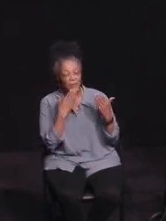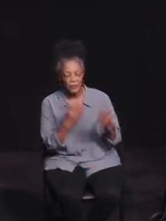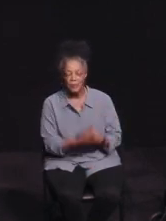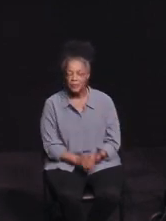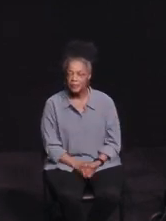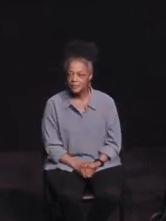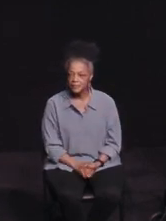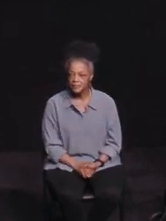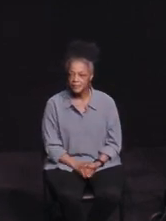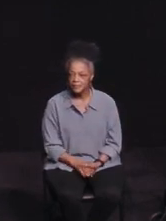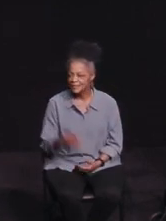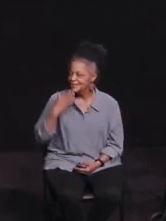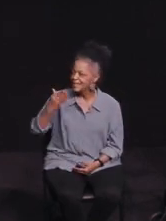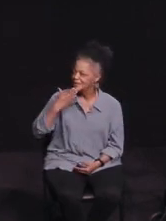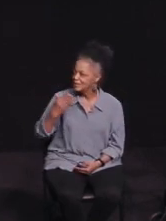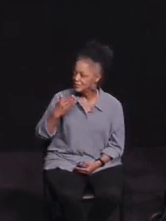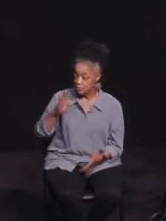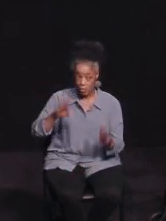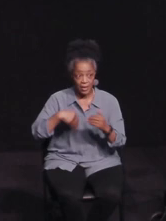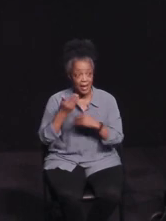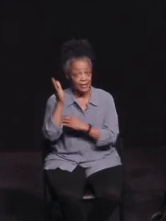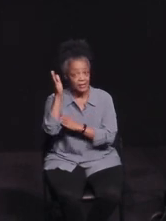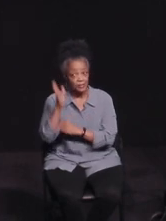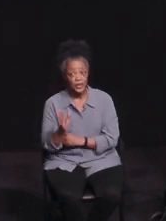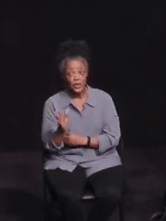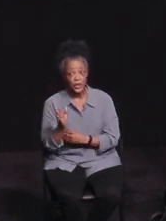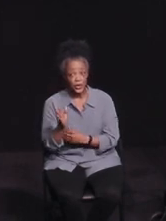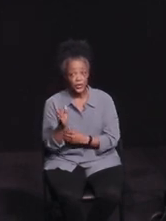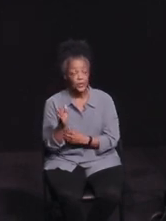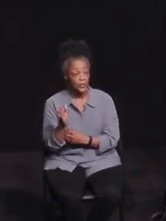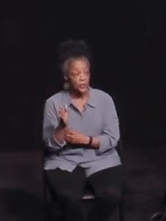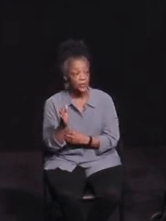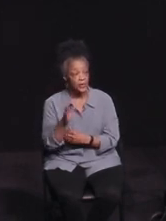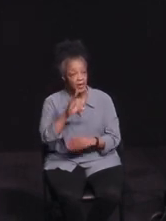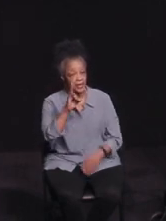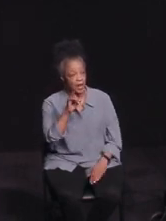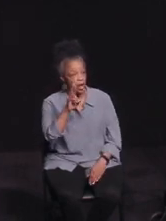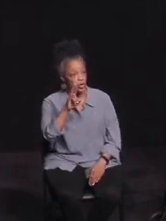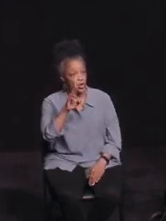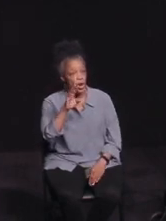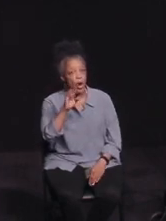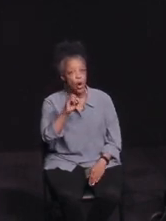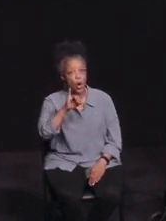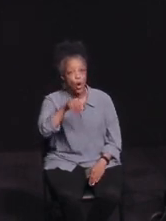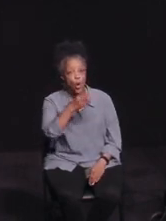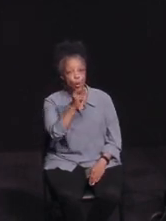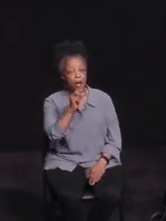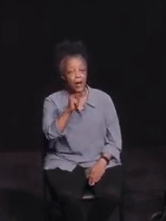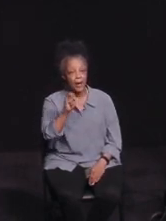Wade: Thank you. Leigh: Our next speaker is Dr. Ajuan Mance, who is the author